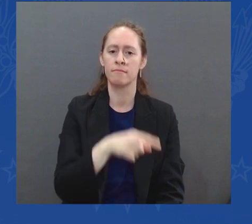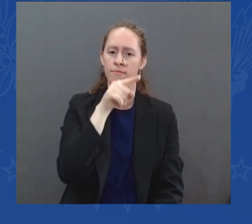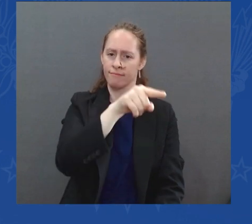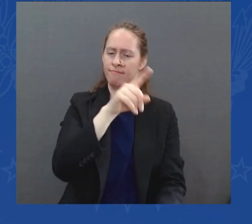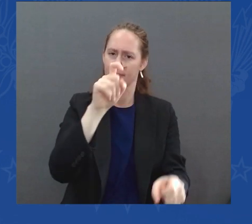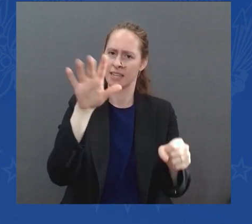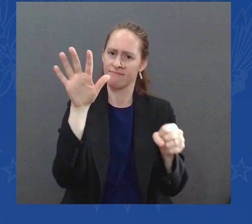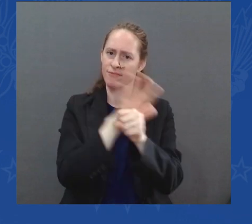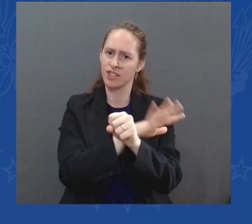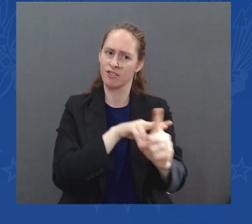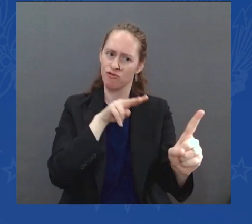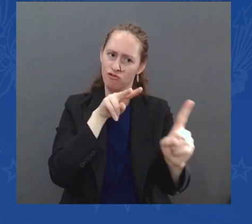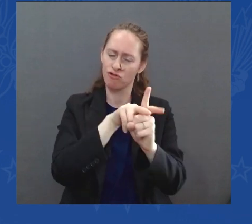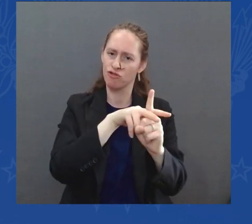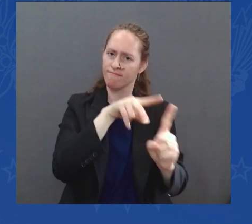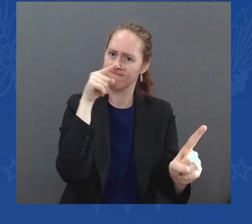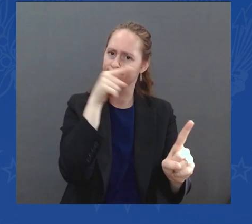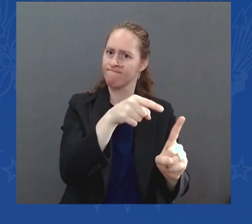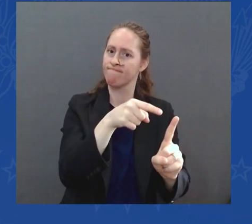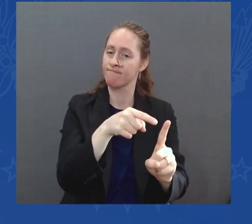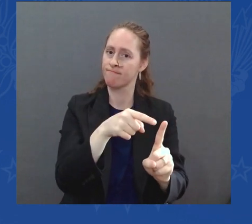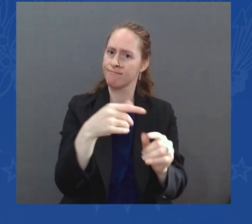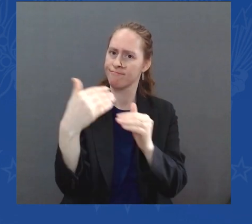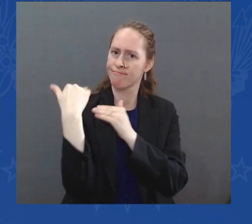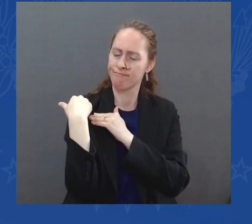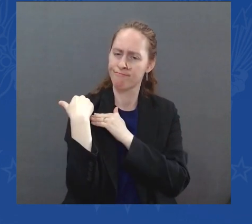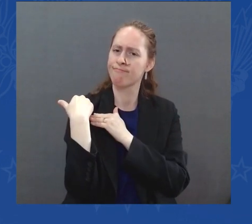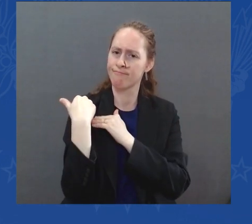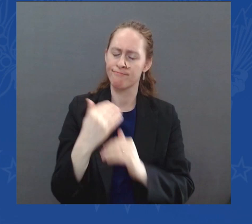And with that, I'll close by saying this, I believe that so often.